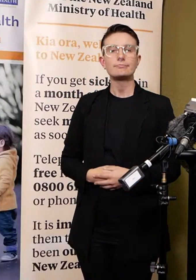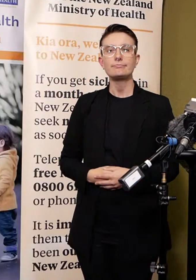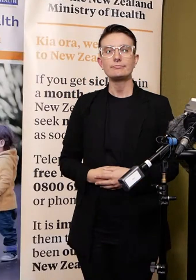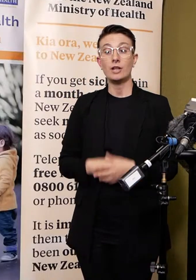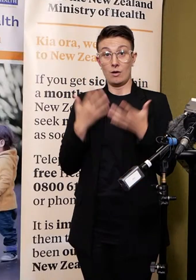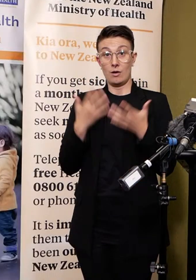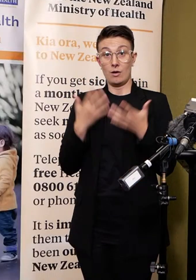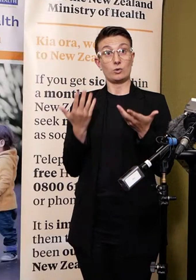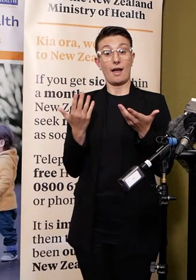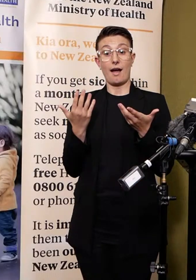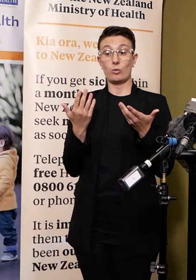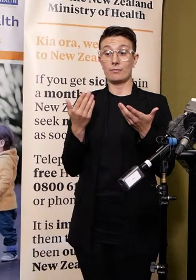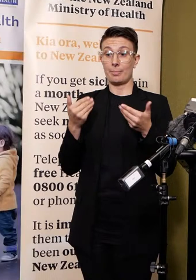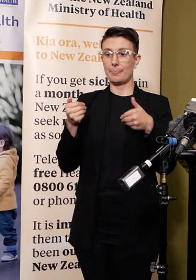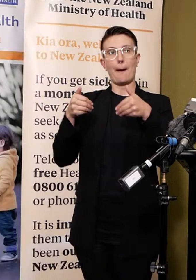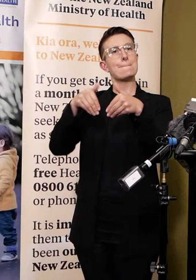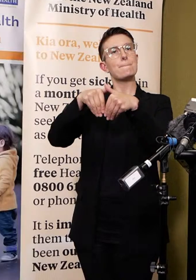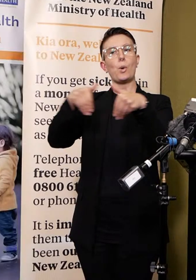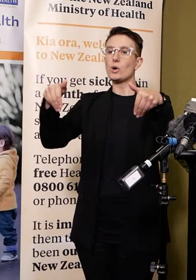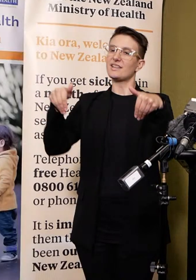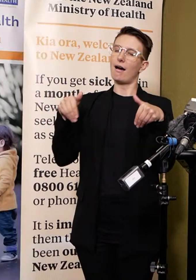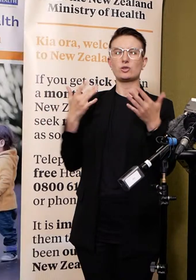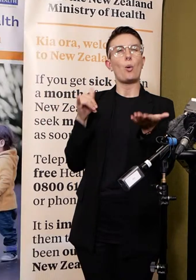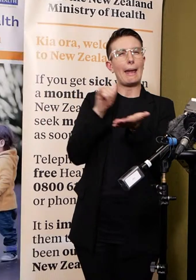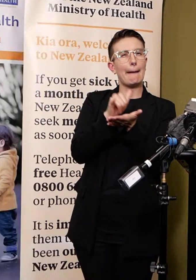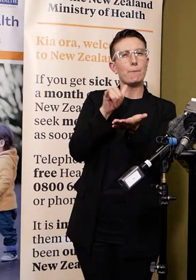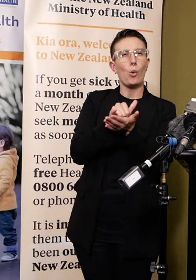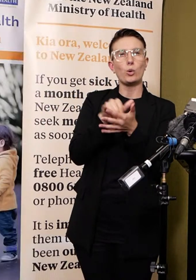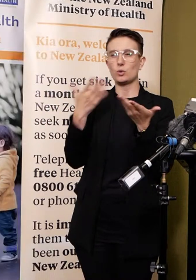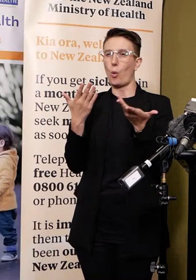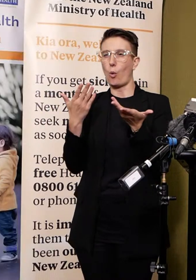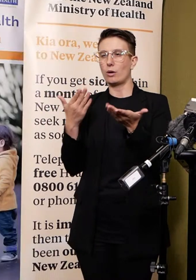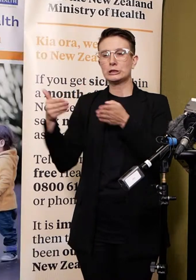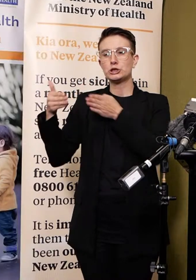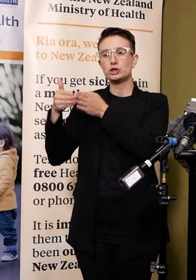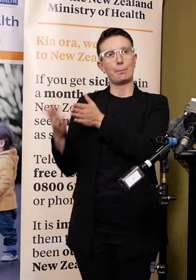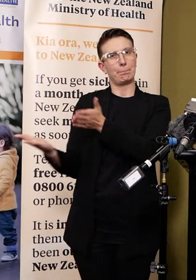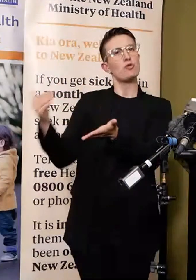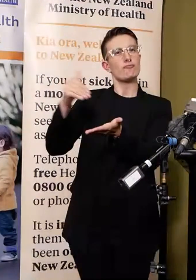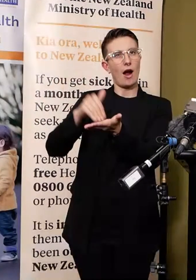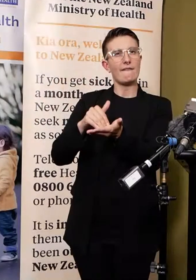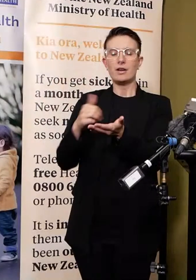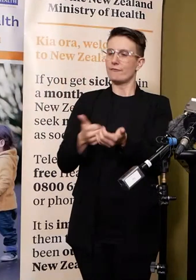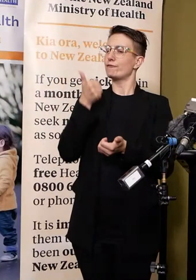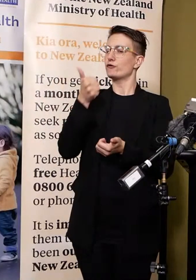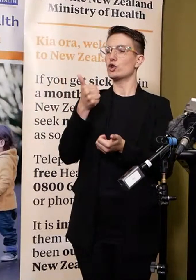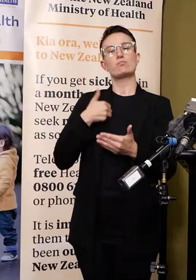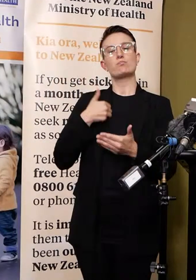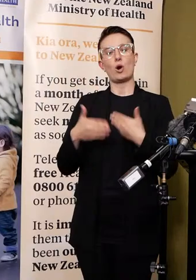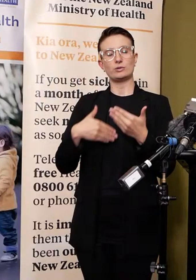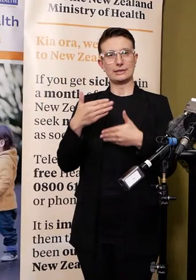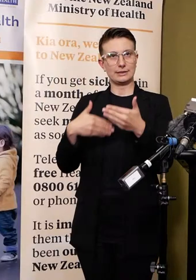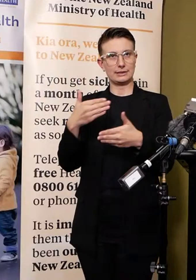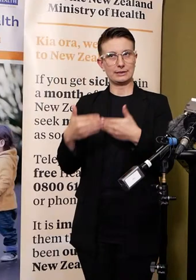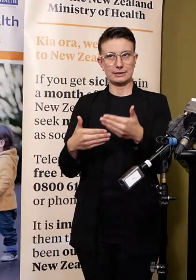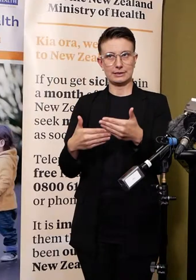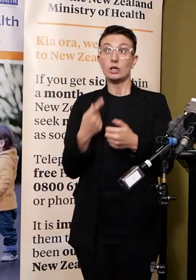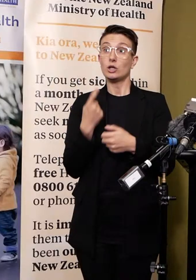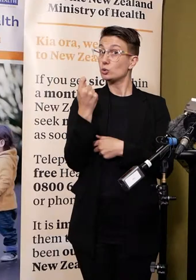now at the border. And one of the things we'd like to do is we're going to do a walkthrough that and video that in the next day or two.